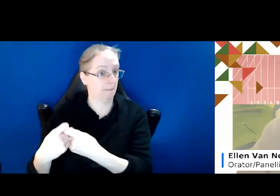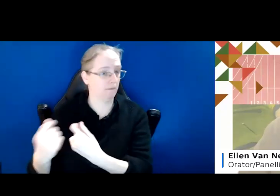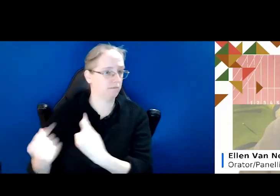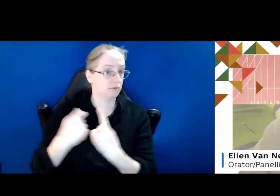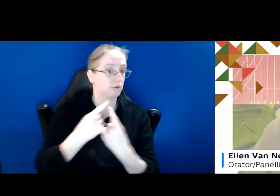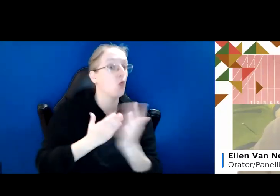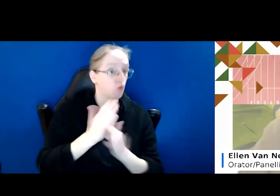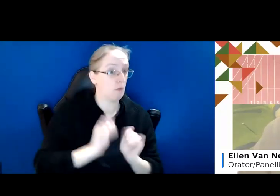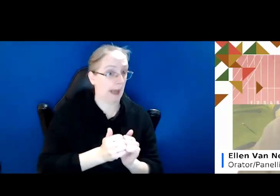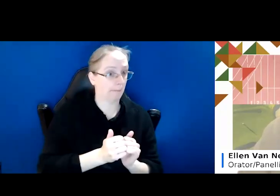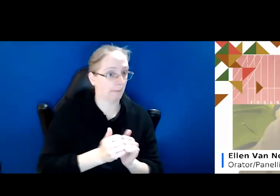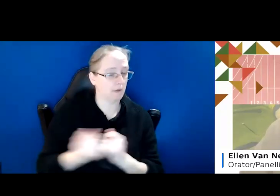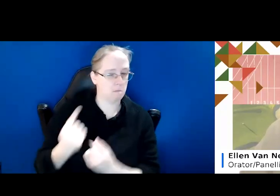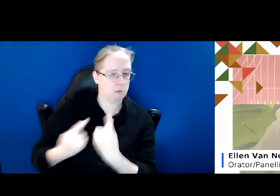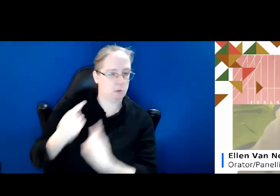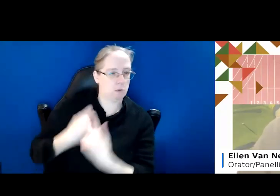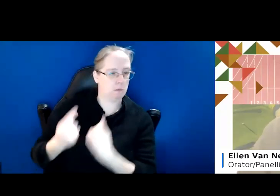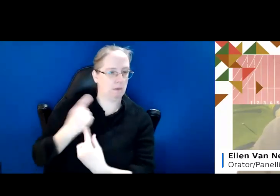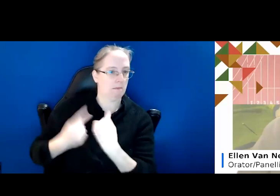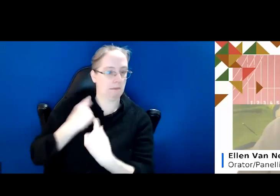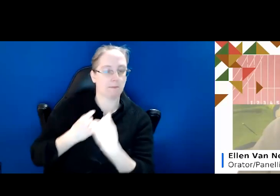The emotional toll this took resulted in the boy